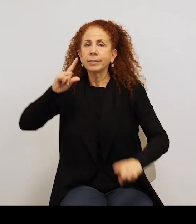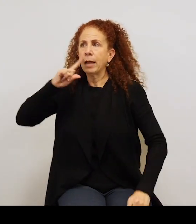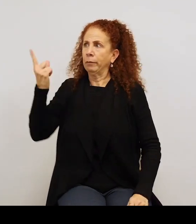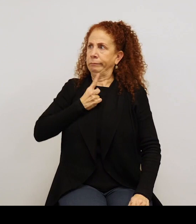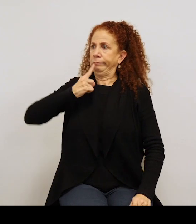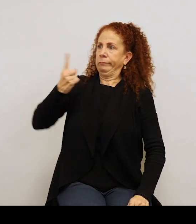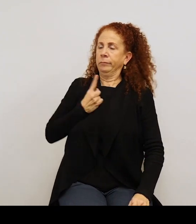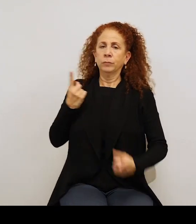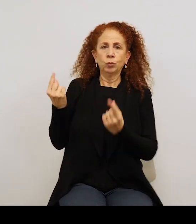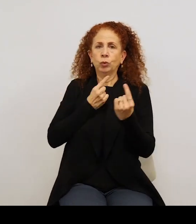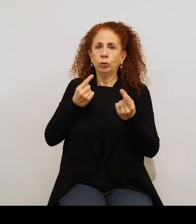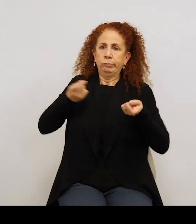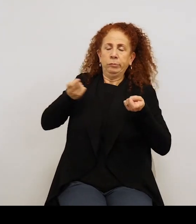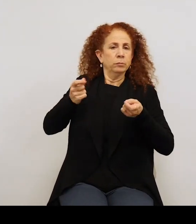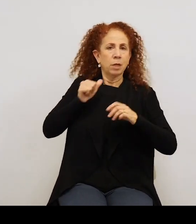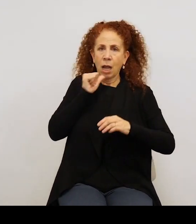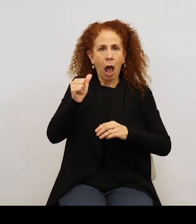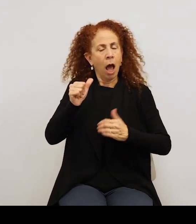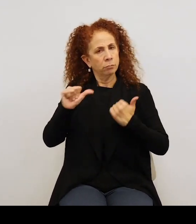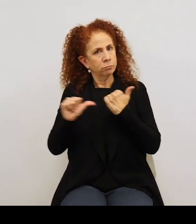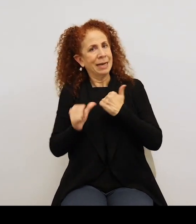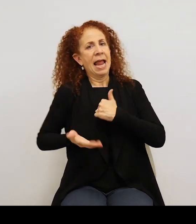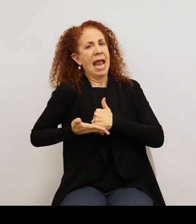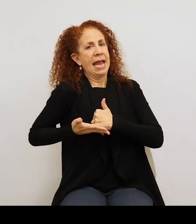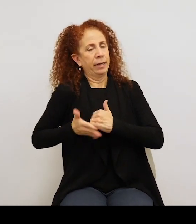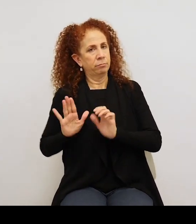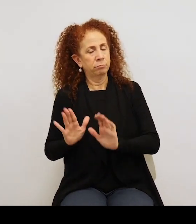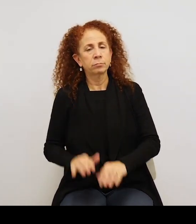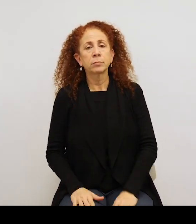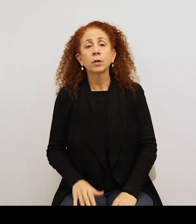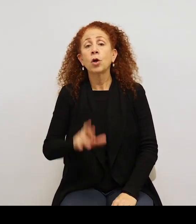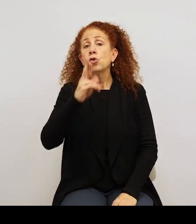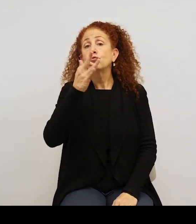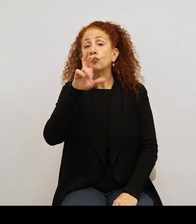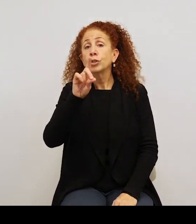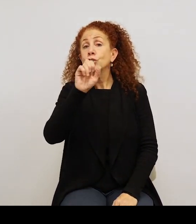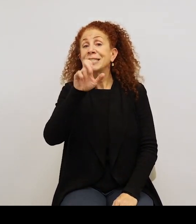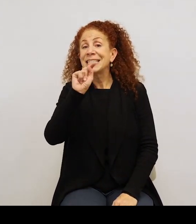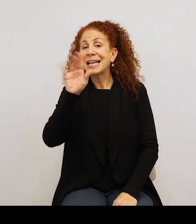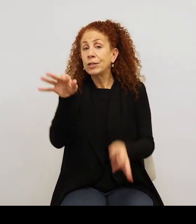what people are supposed to do. To use Richard Sennett's words, this city